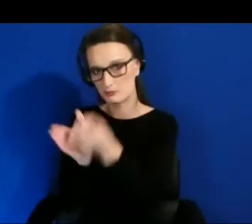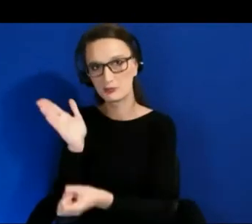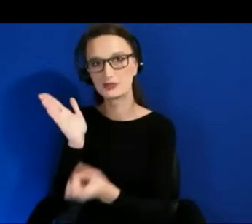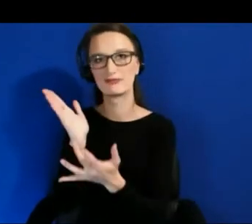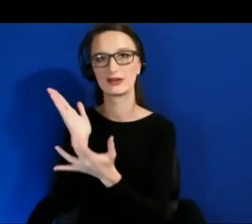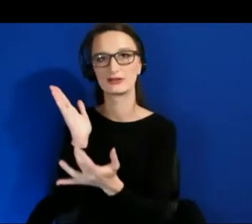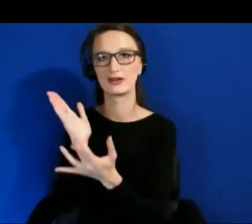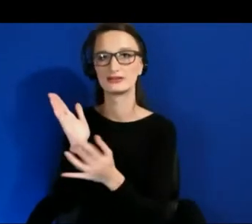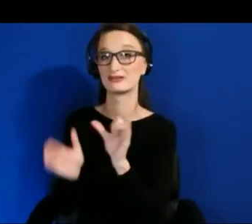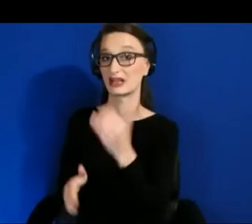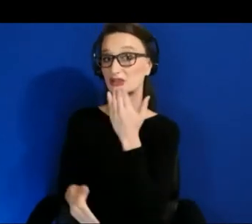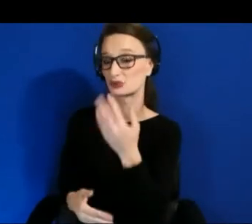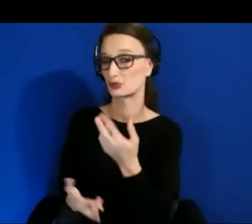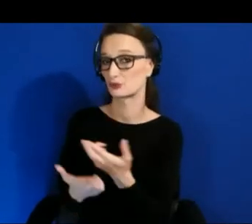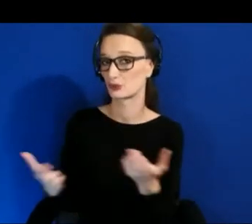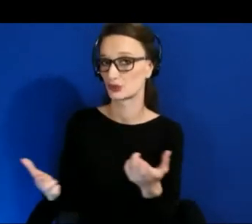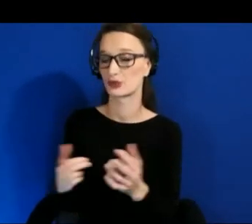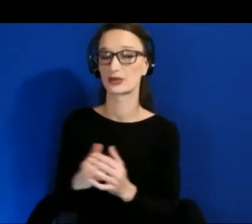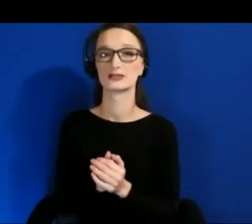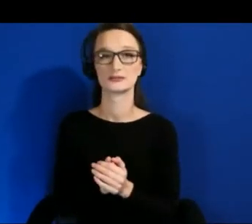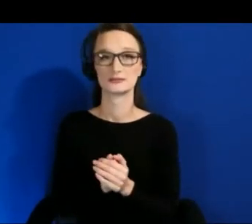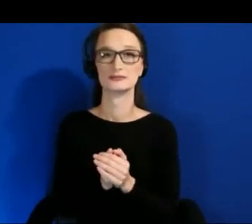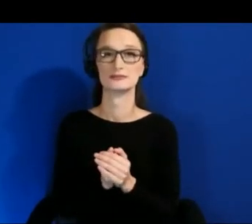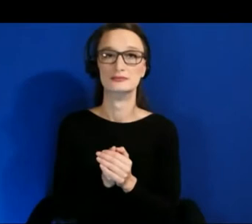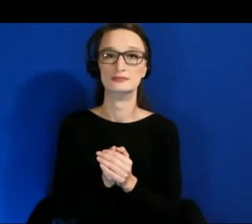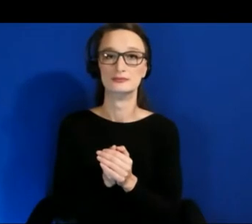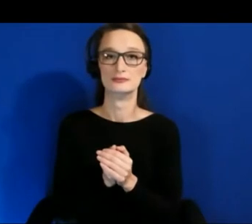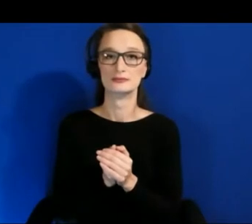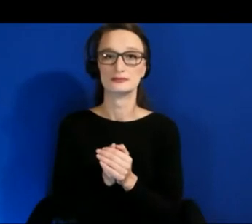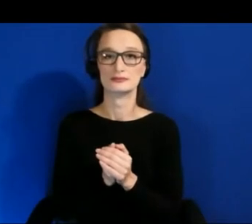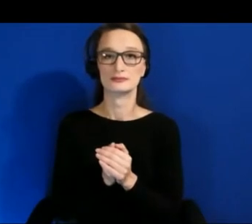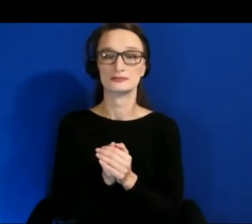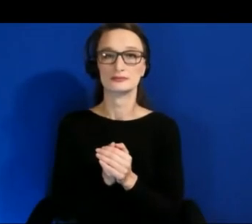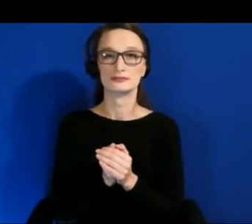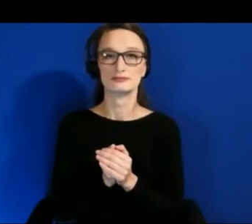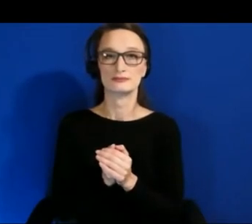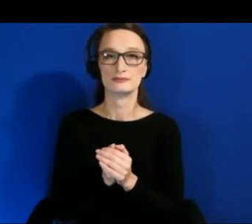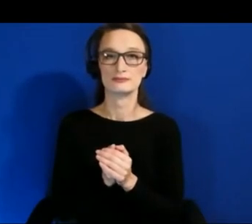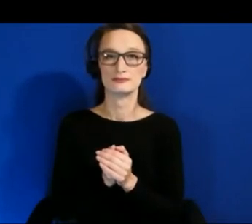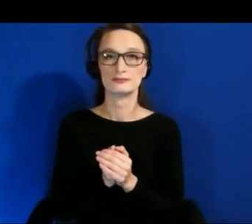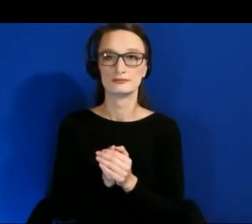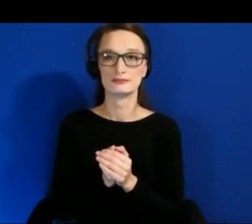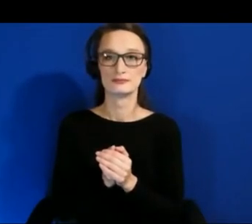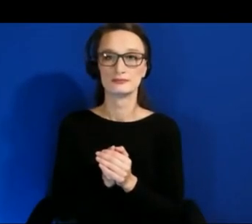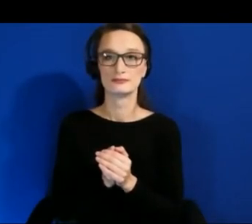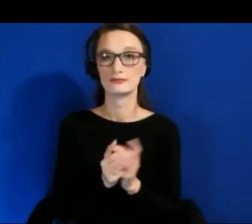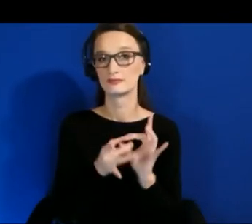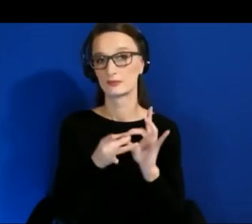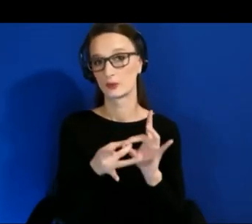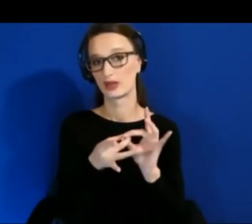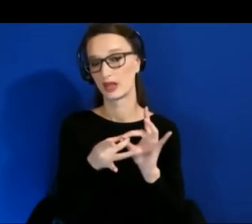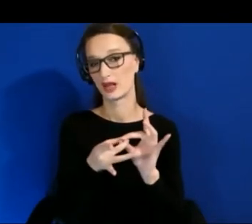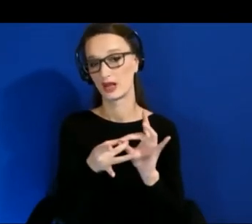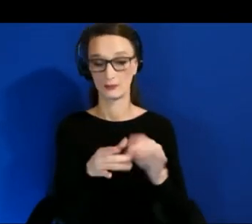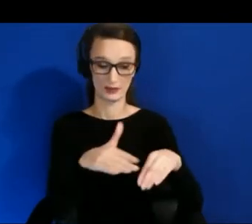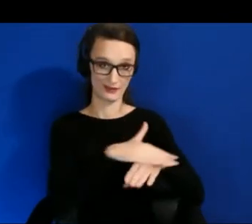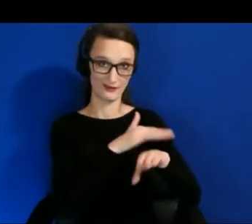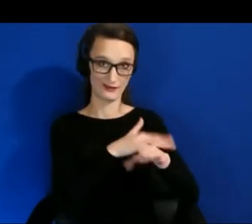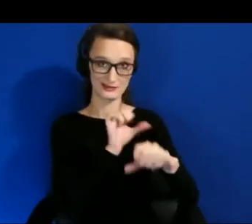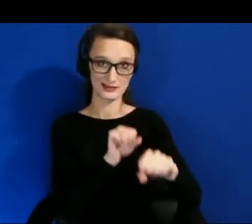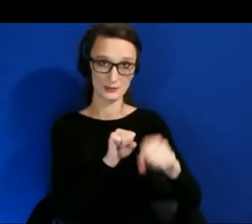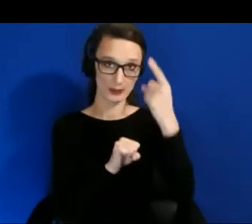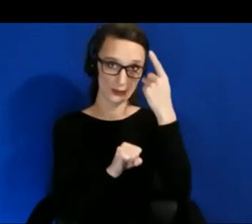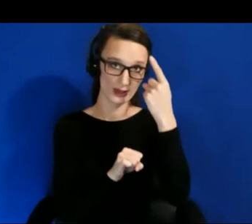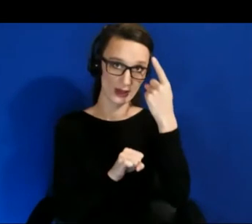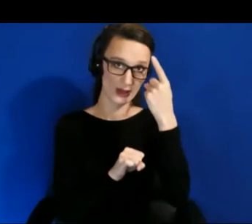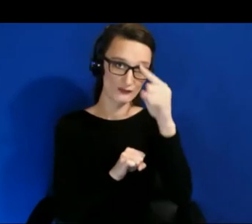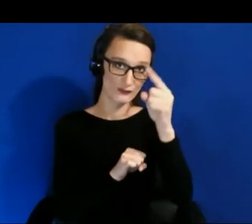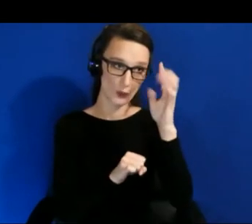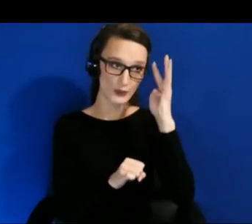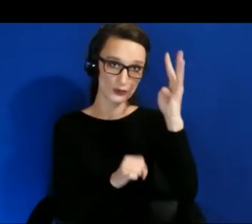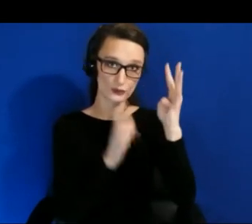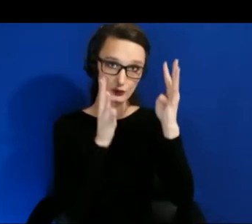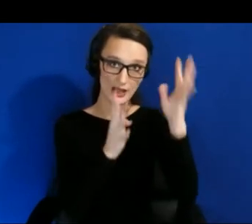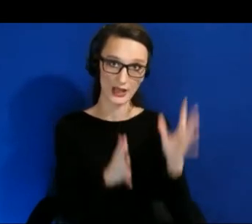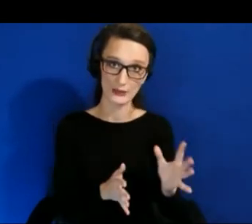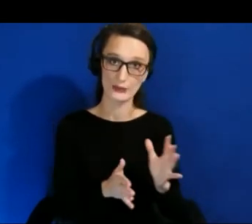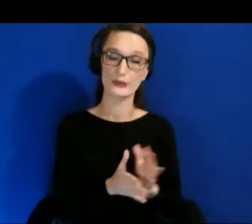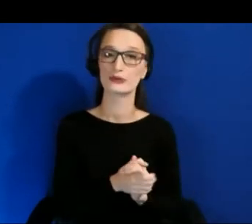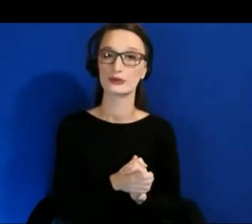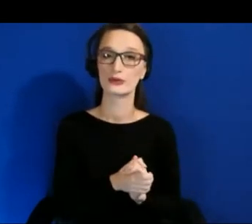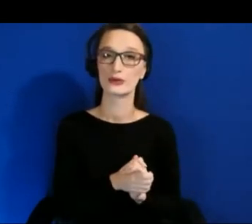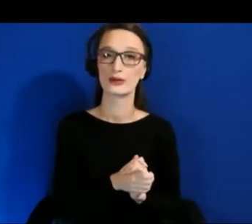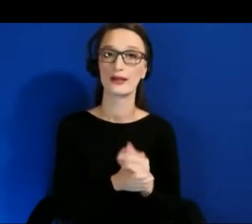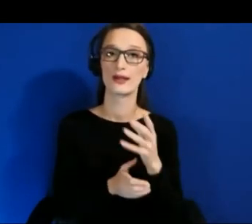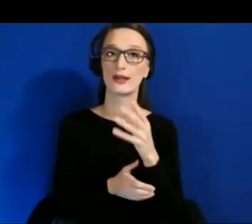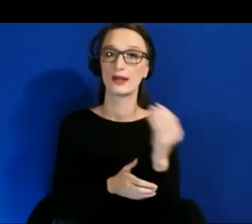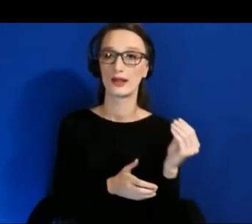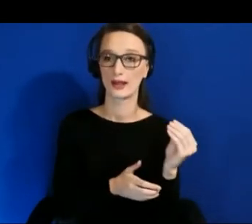There is in terms of accessibility for on the creator side, there is a lot of low code